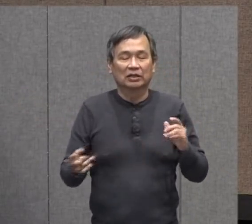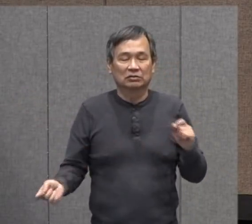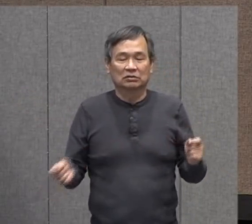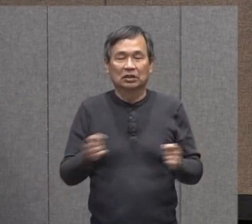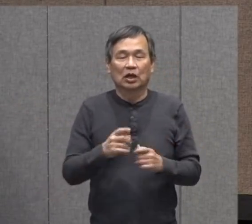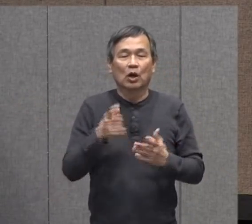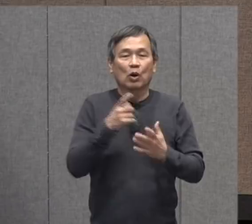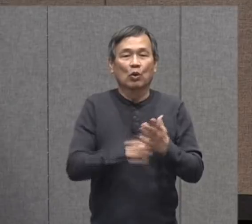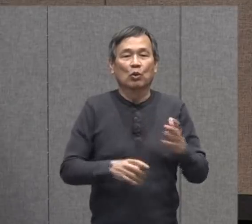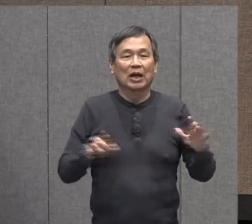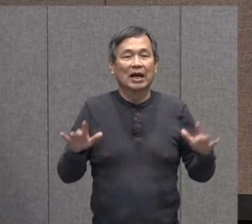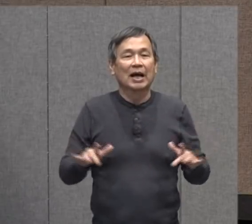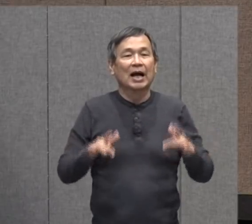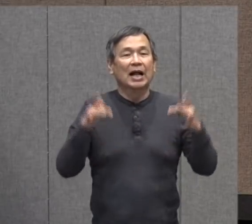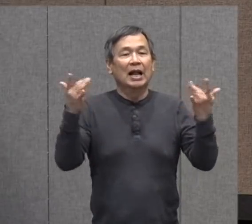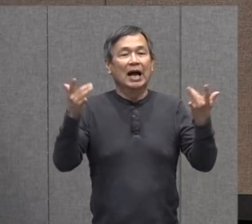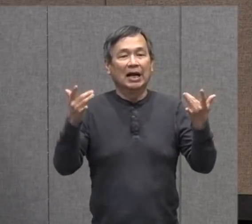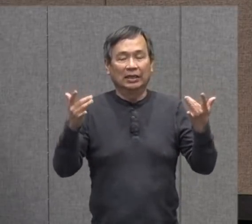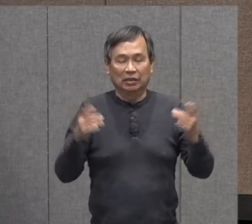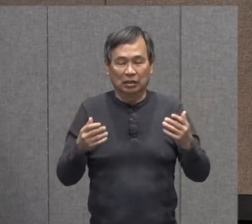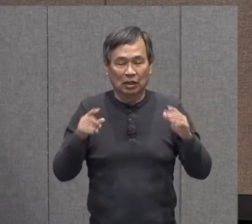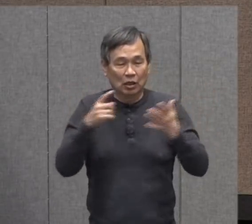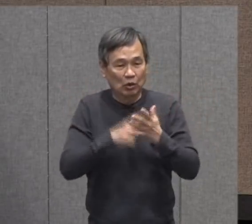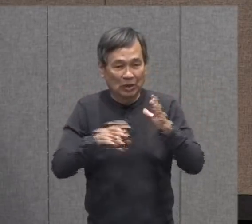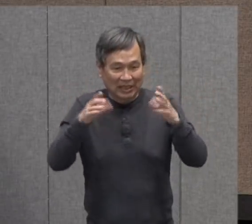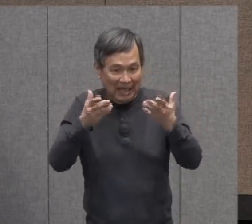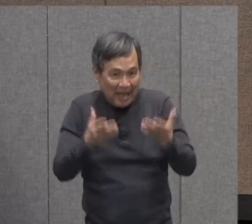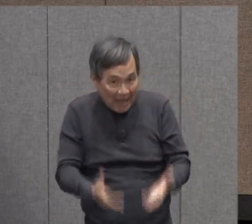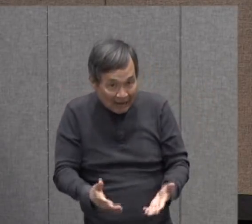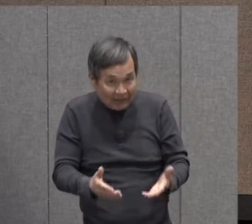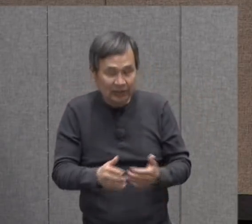and I'm going to use my sense of touch to feel